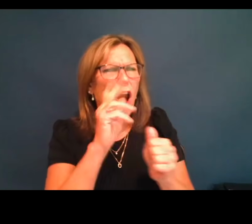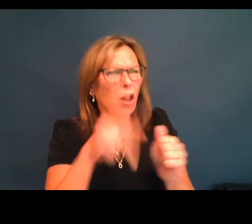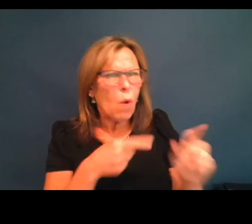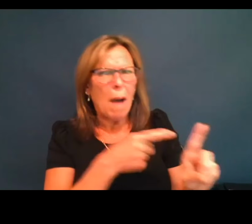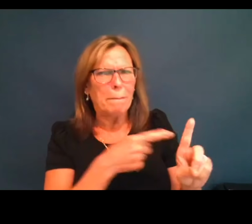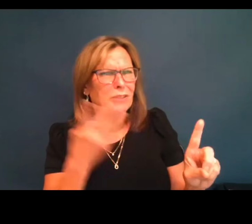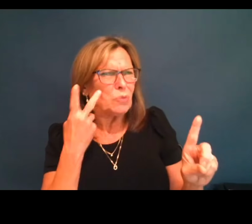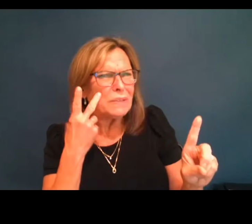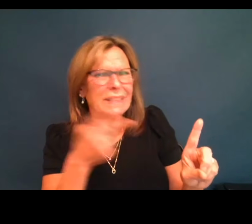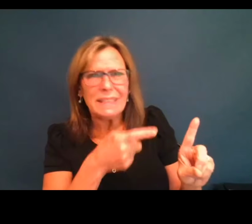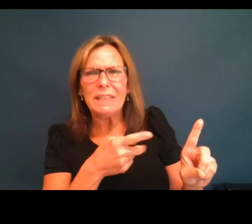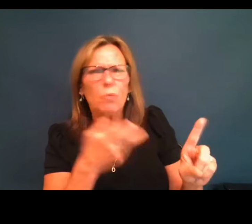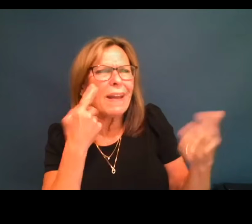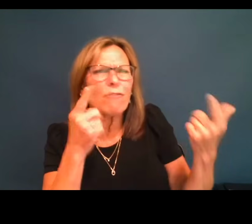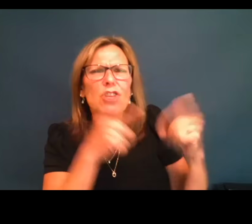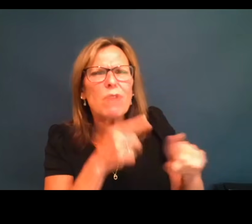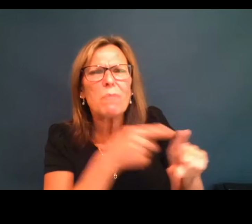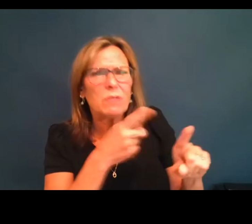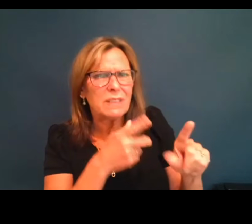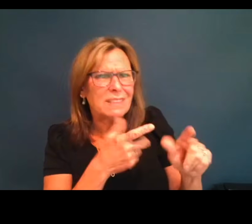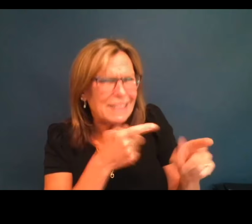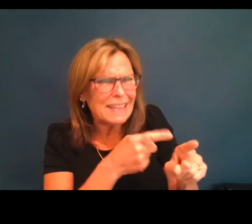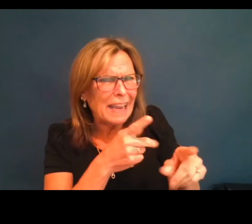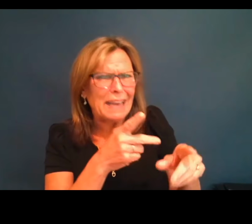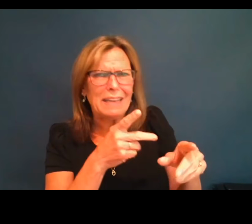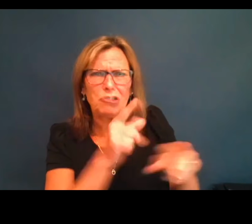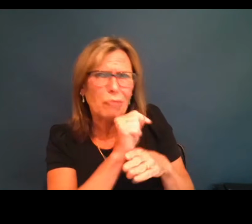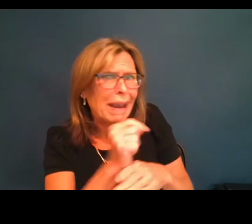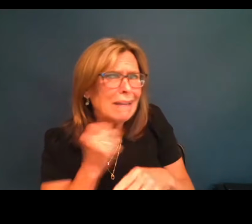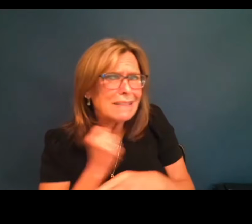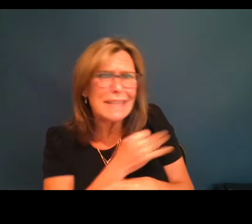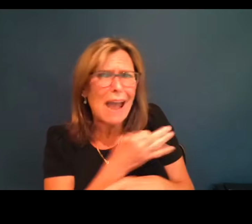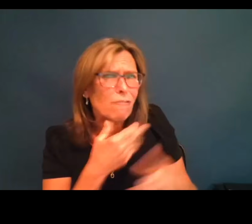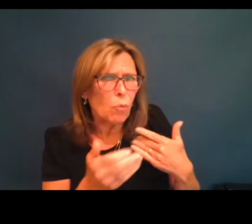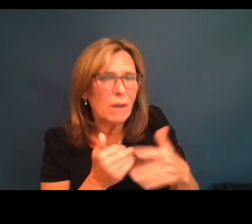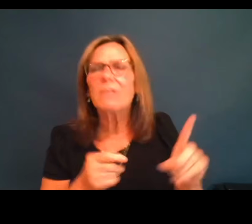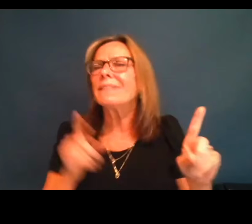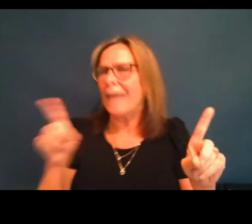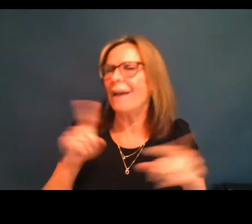includes, and sometimes there may be in the agreement that